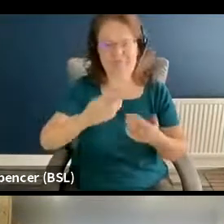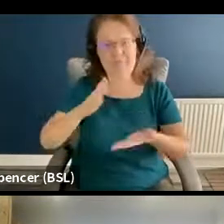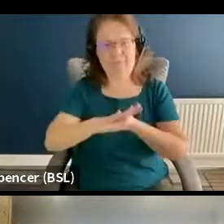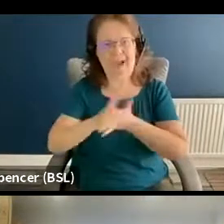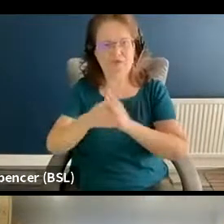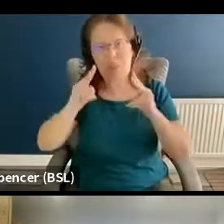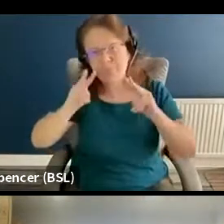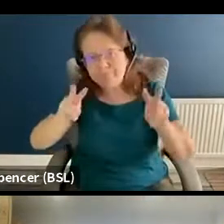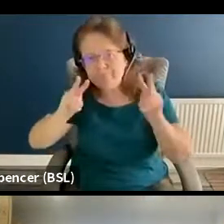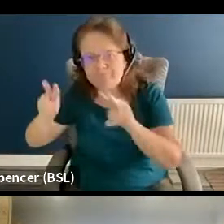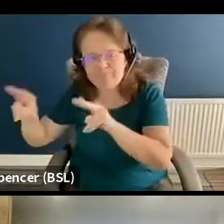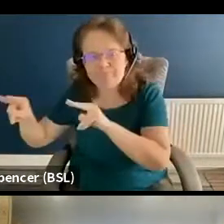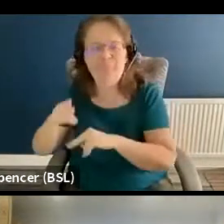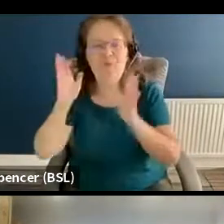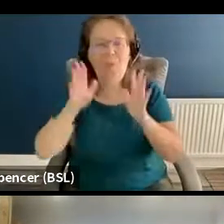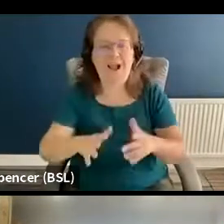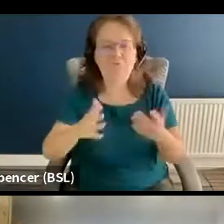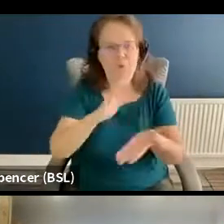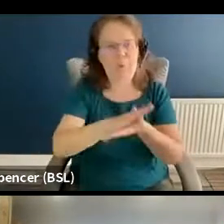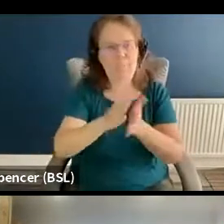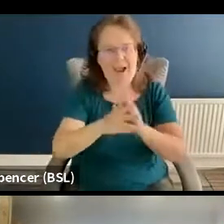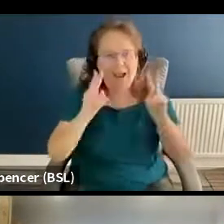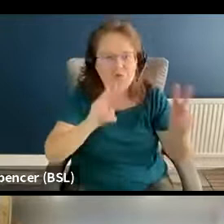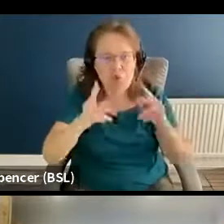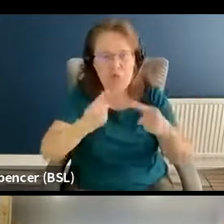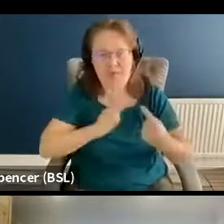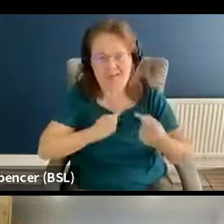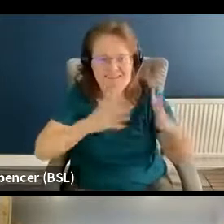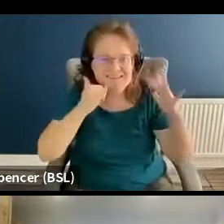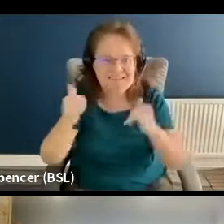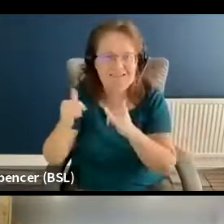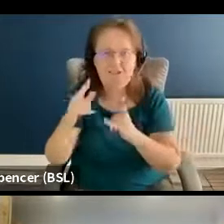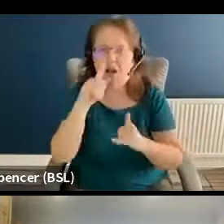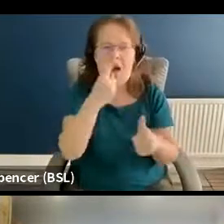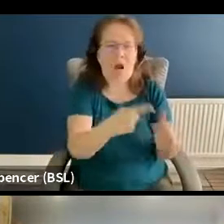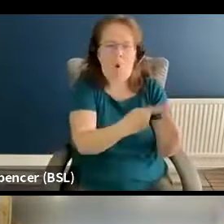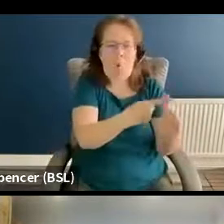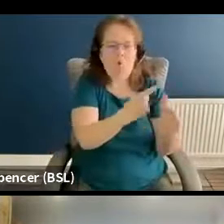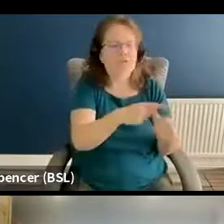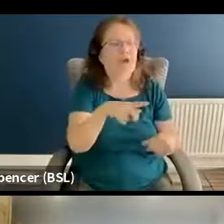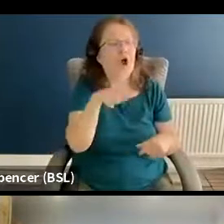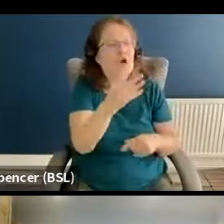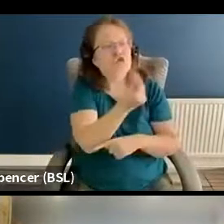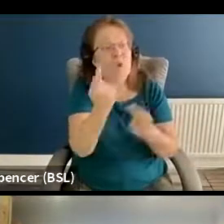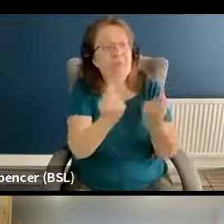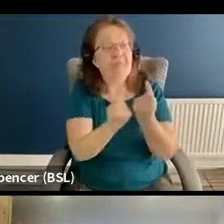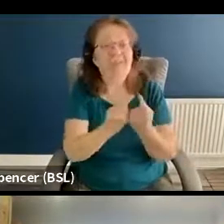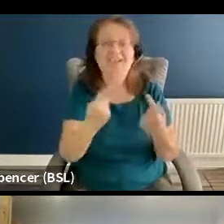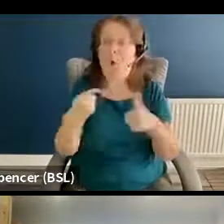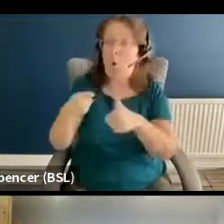you need a manual test. There are certain things that no matter how good the automated tool is,